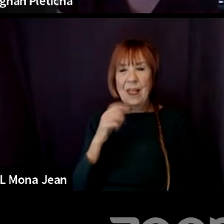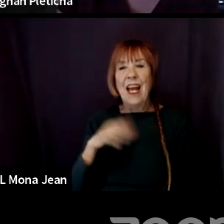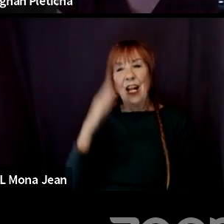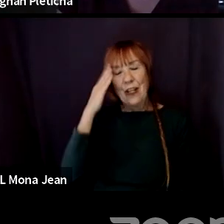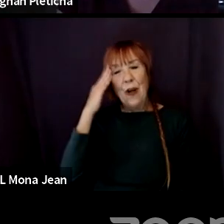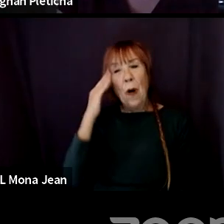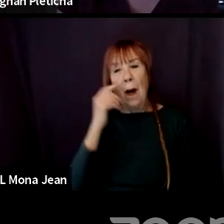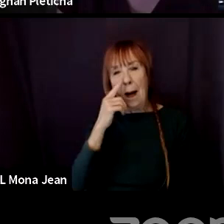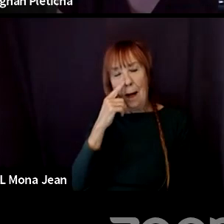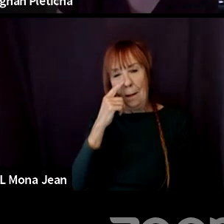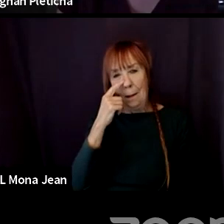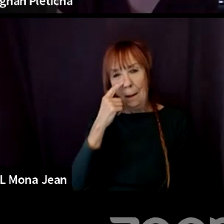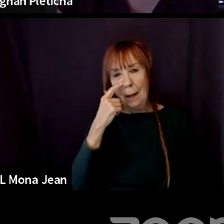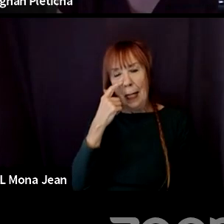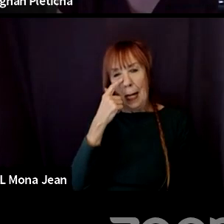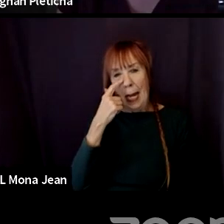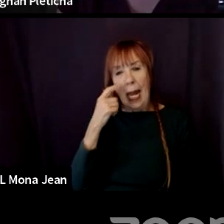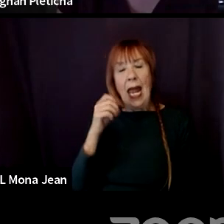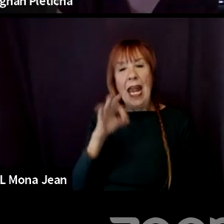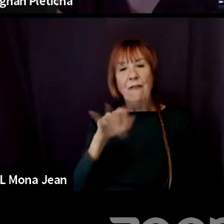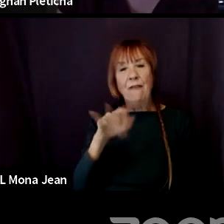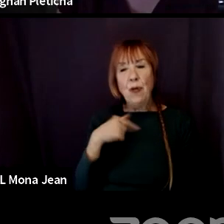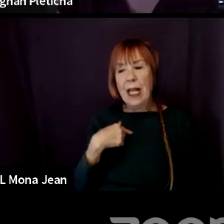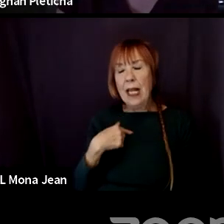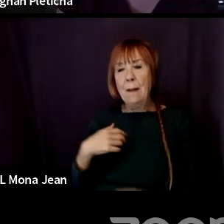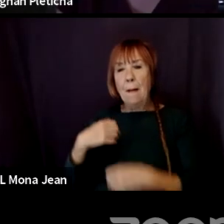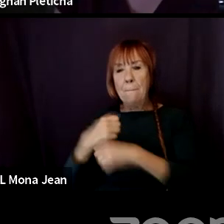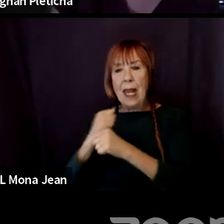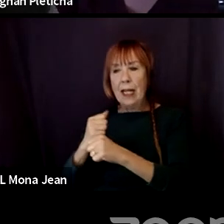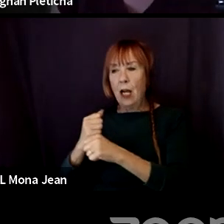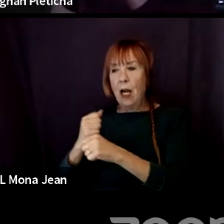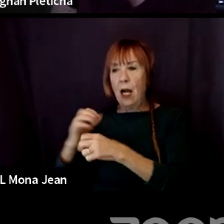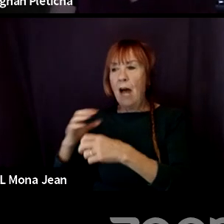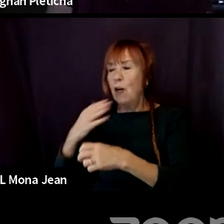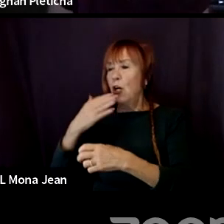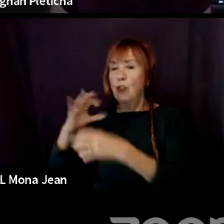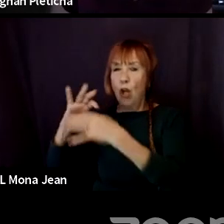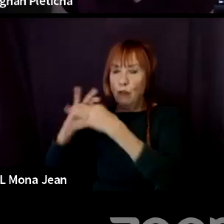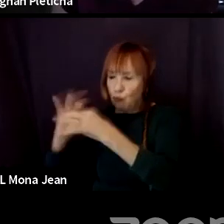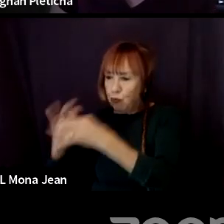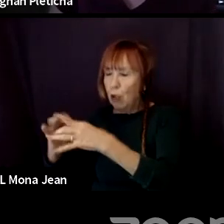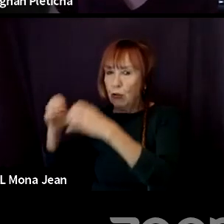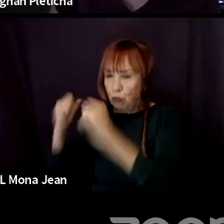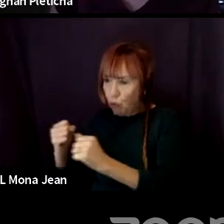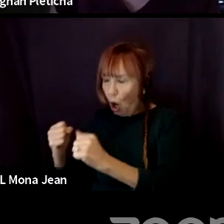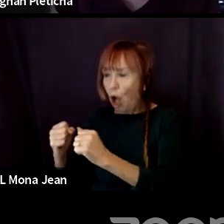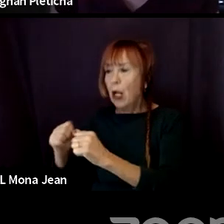And if you can form a relationship like that, where you know each other and you work together over years